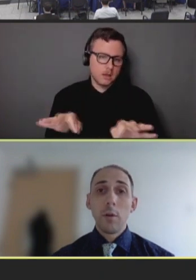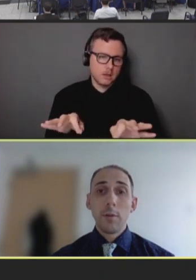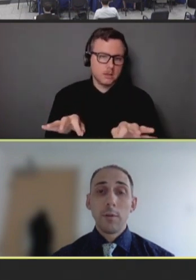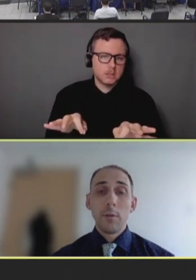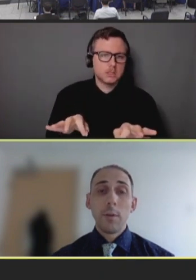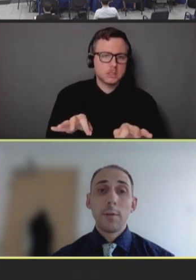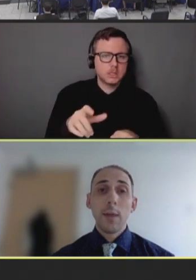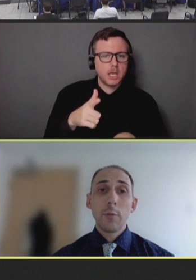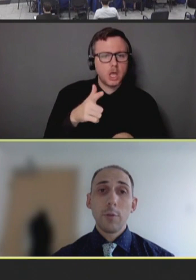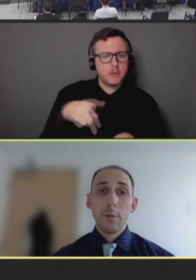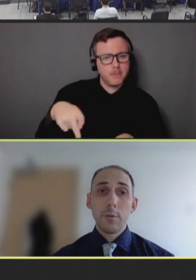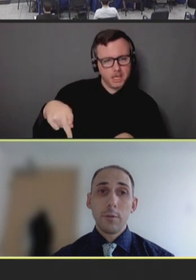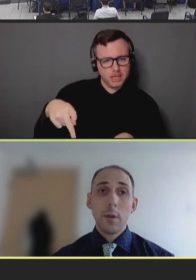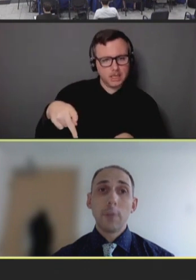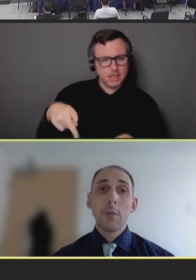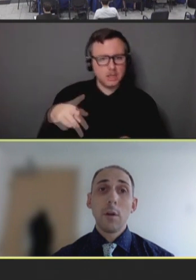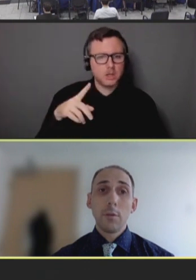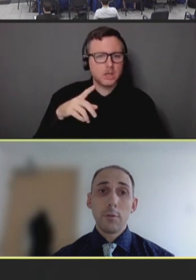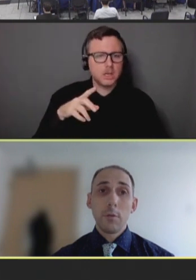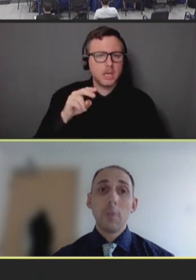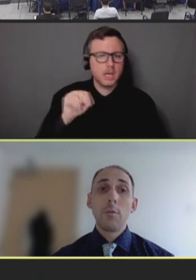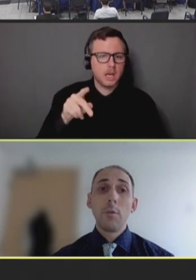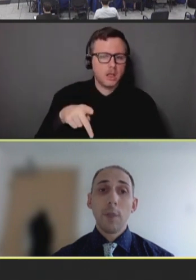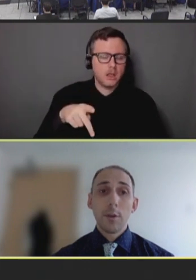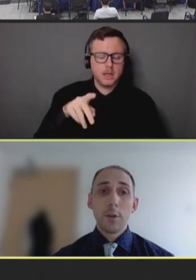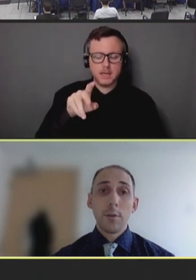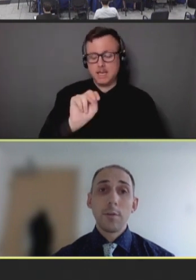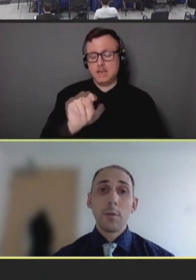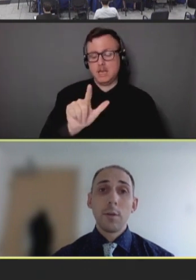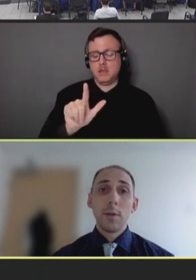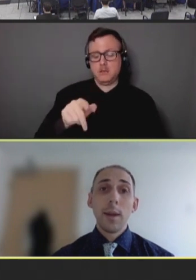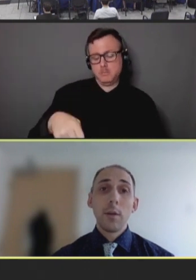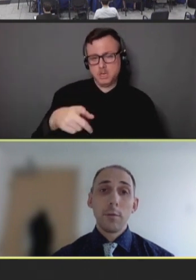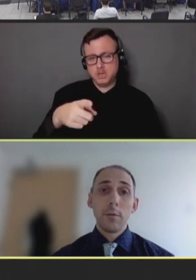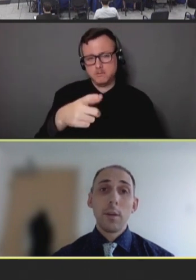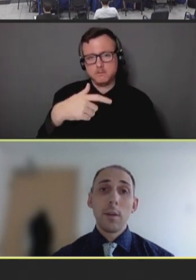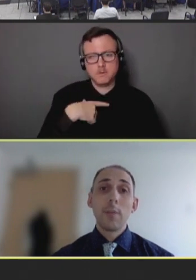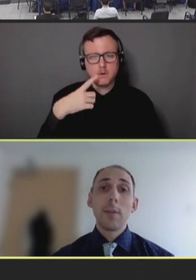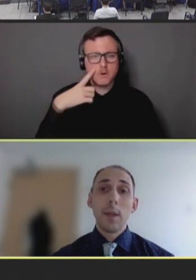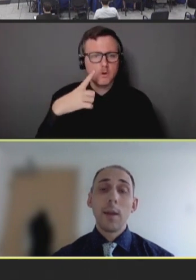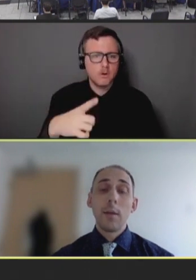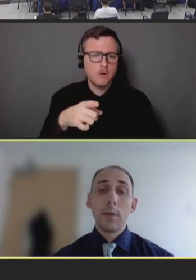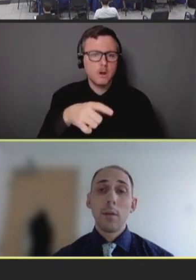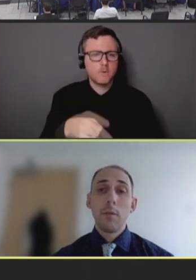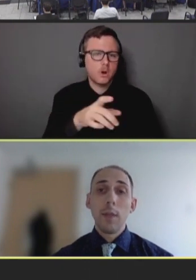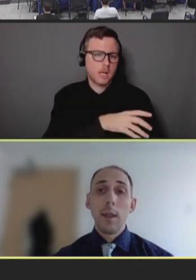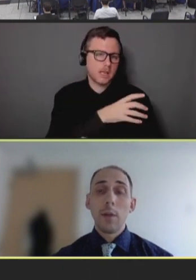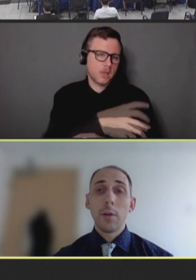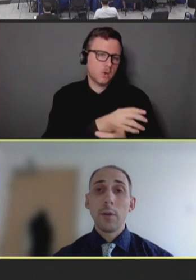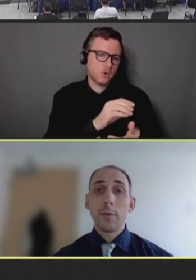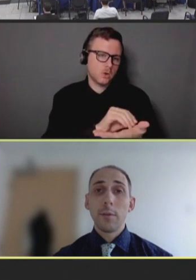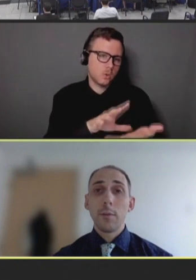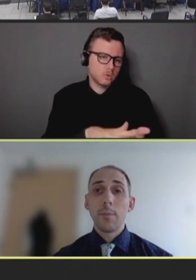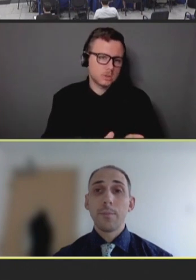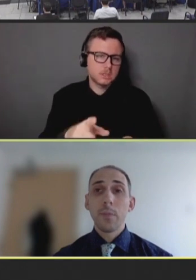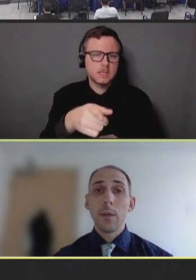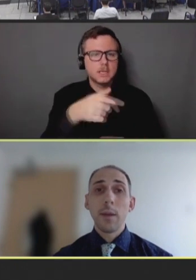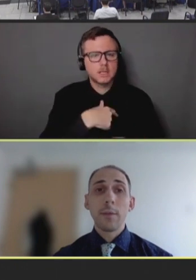And with -- this captures SARS-CoV-2 infections diagnosed inside and outside of the V.A. healthcare system.